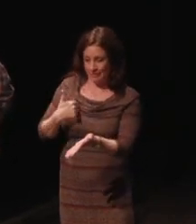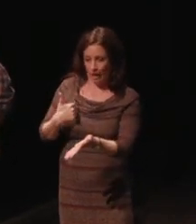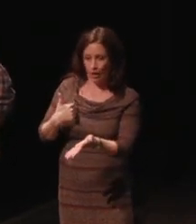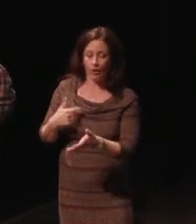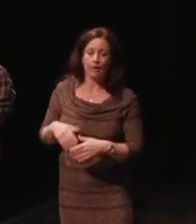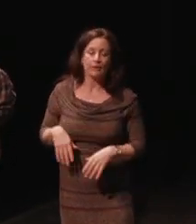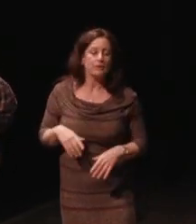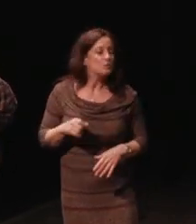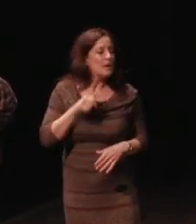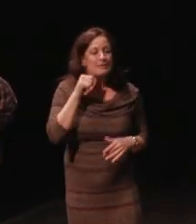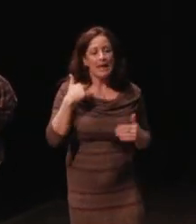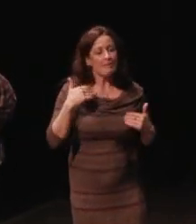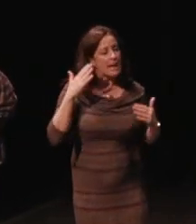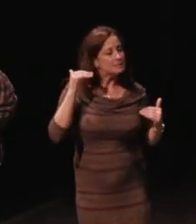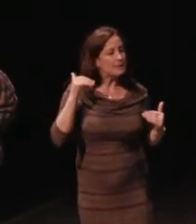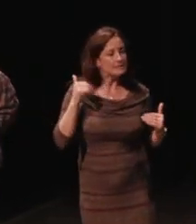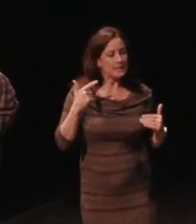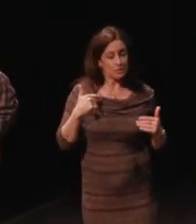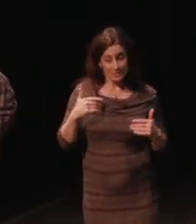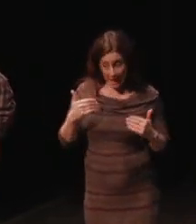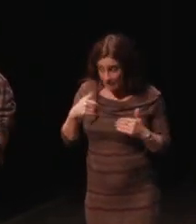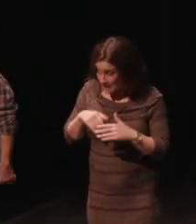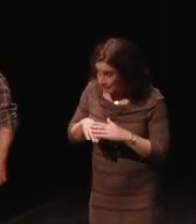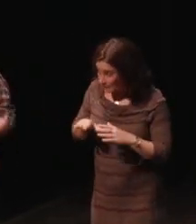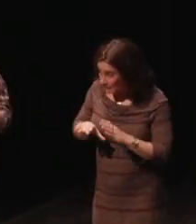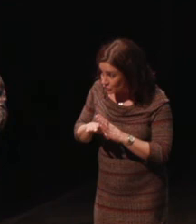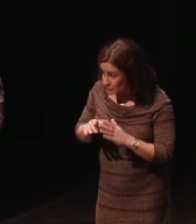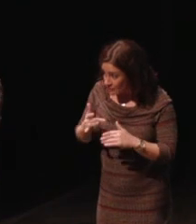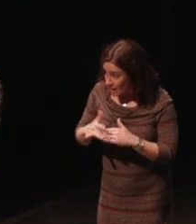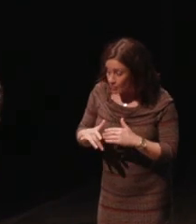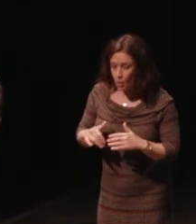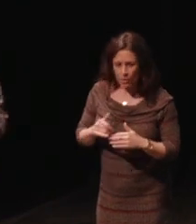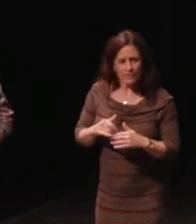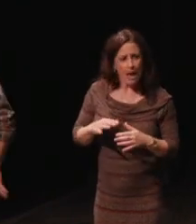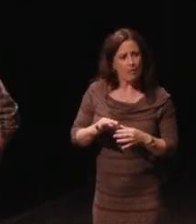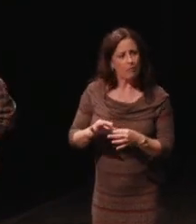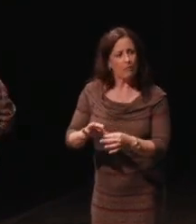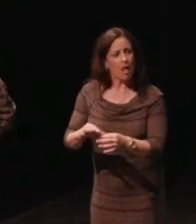So they didn't have the expectation that these accessibility features will be available, and that led to lots of ways of trying to